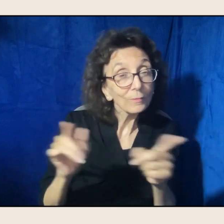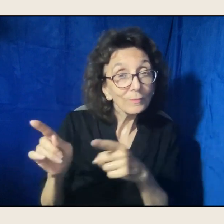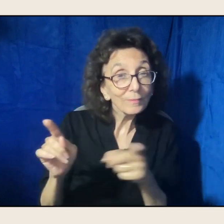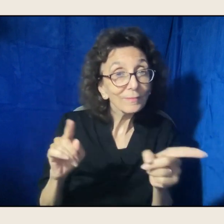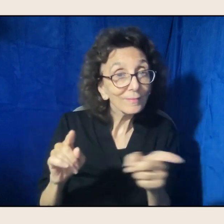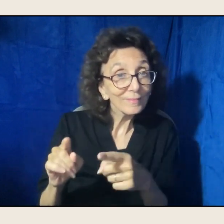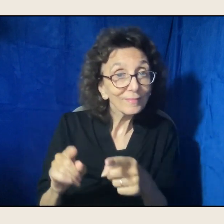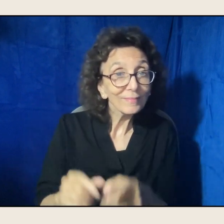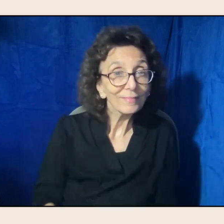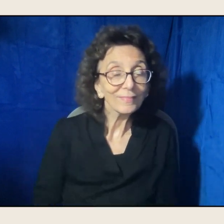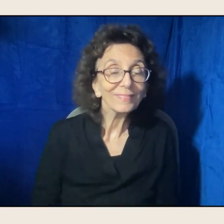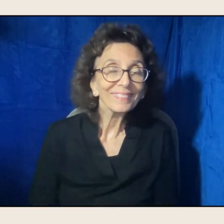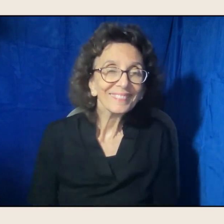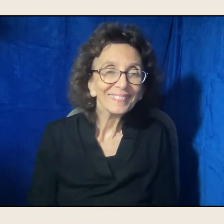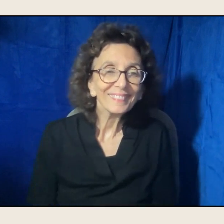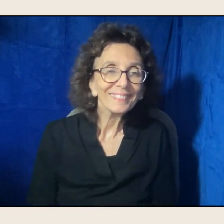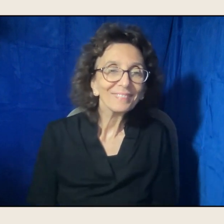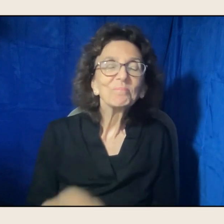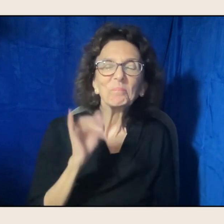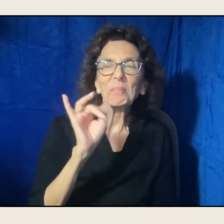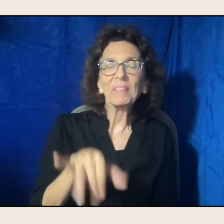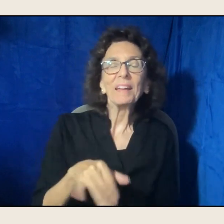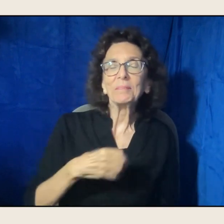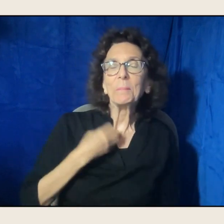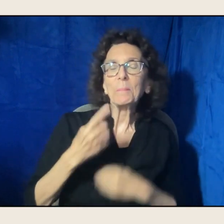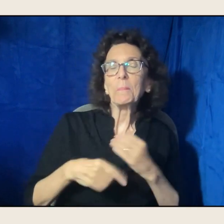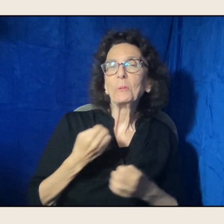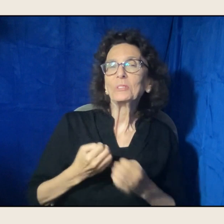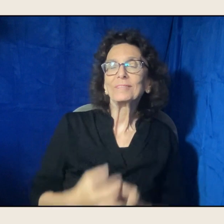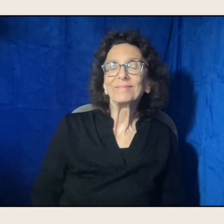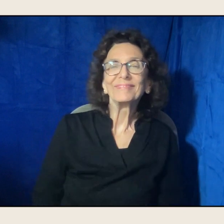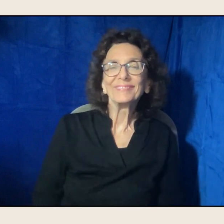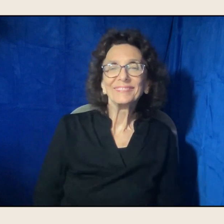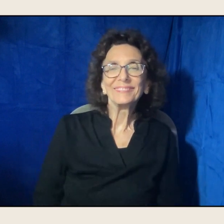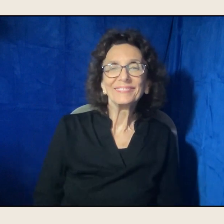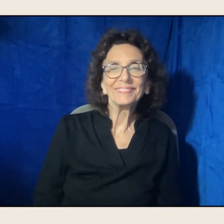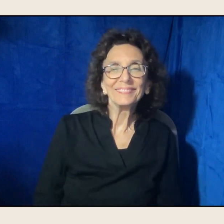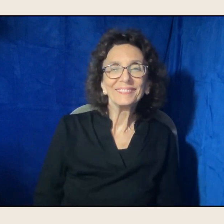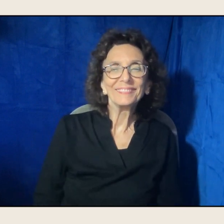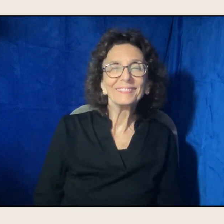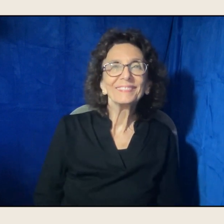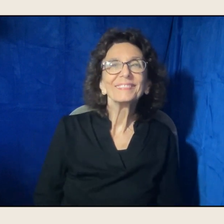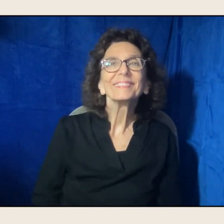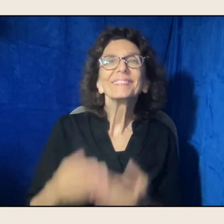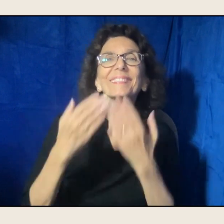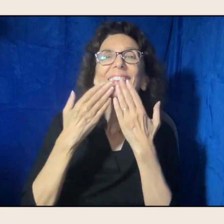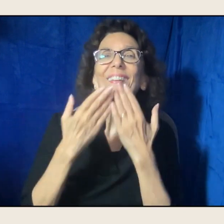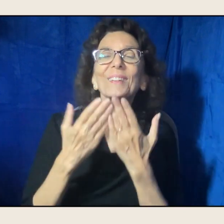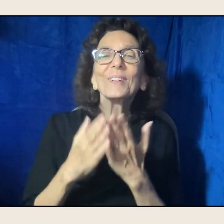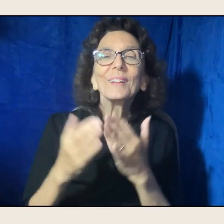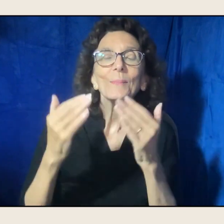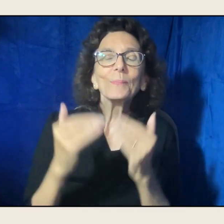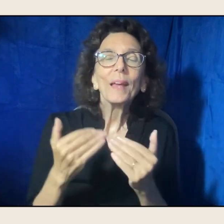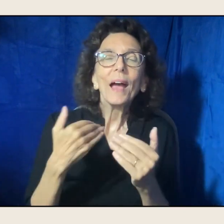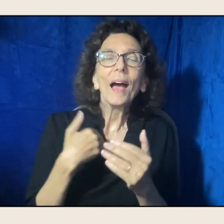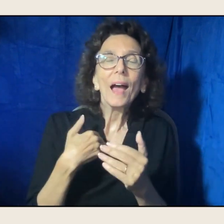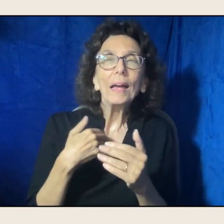Yeah, that's what I'll say about emotion. Thank you. I'm gonna ask one question, our time is flying,